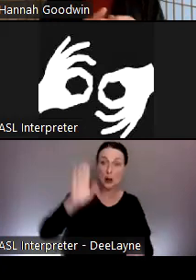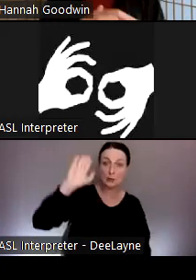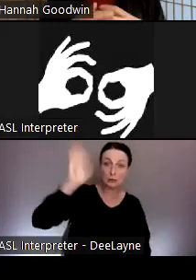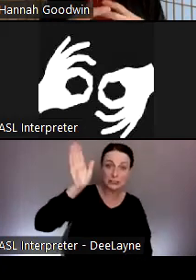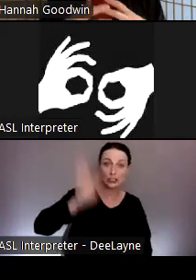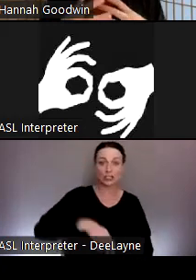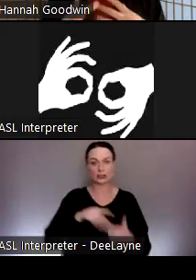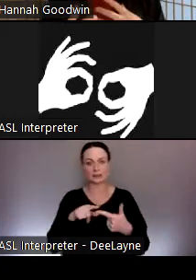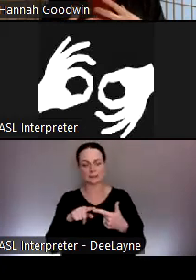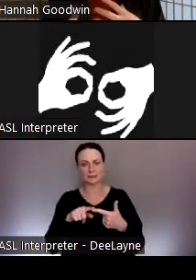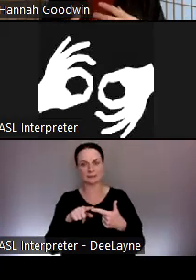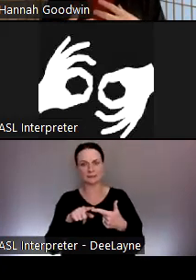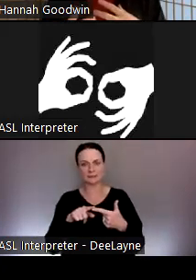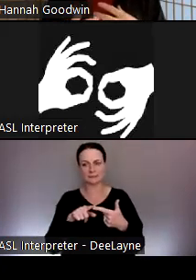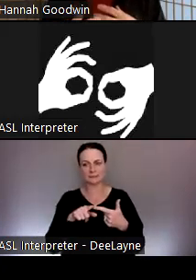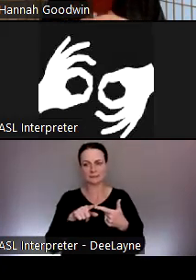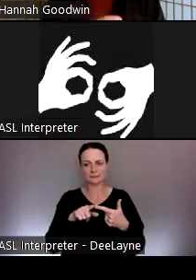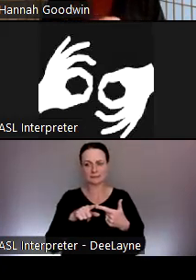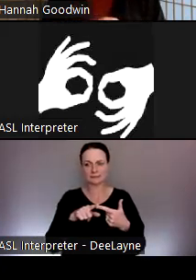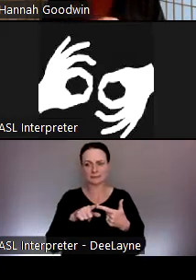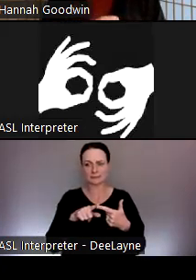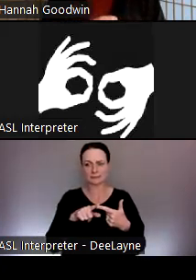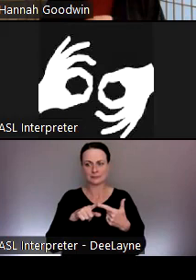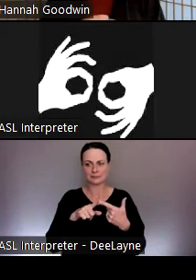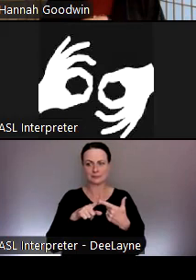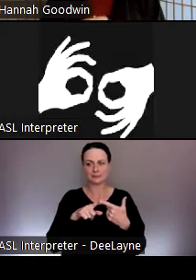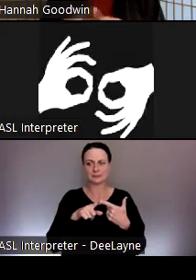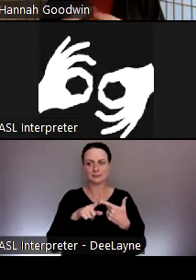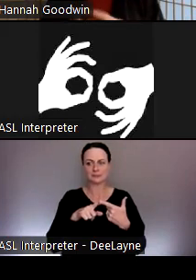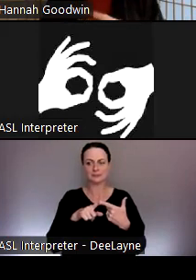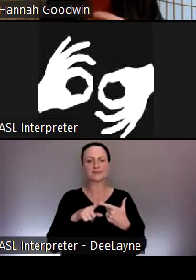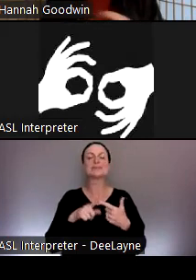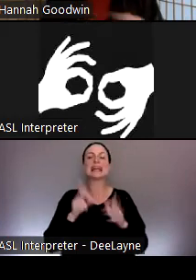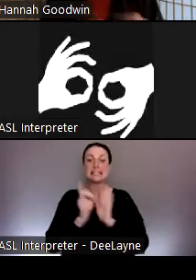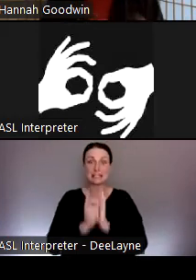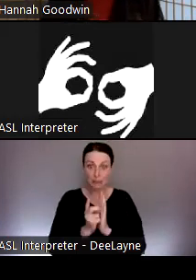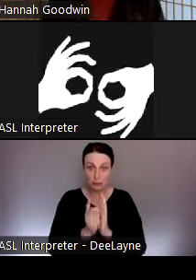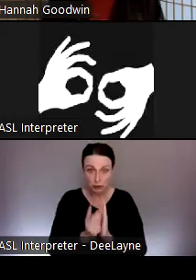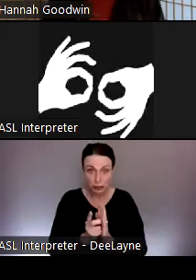And then after that, maybe there will be a demonstration or some Q&A.